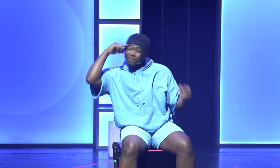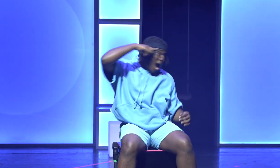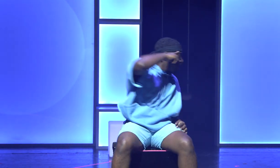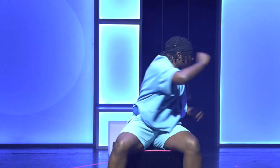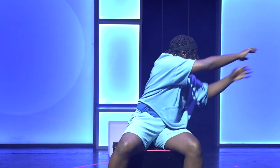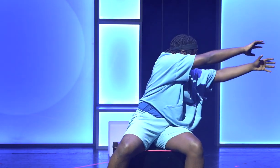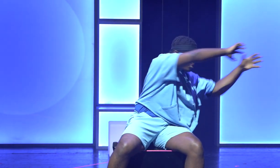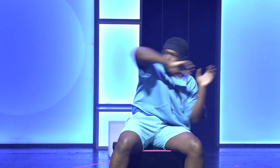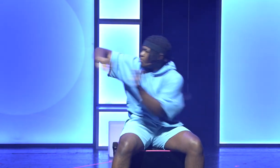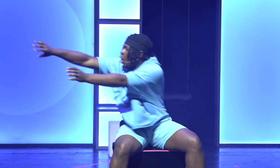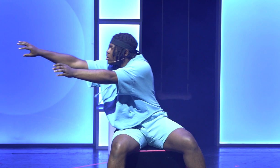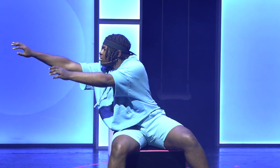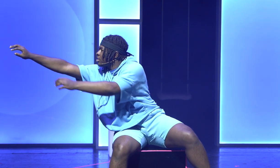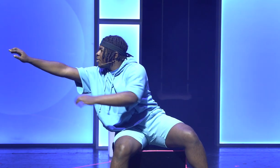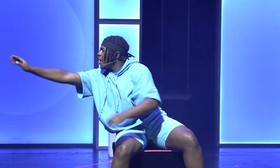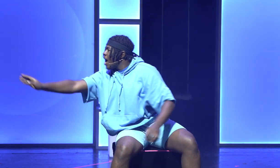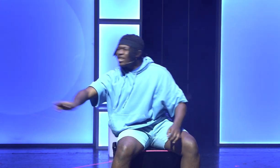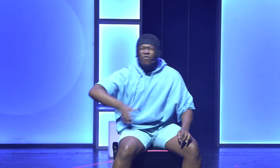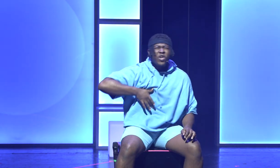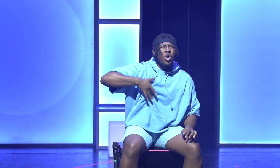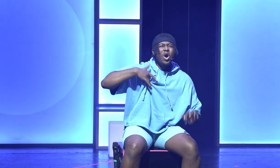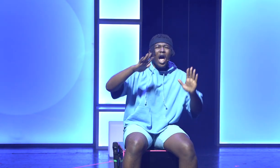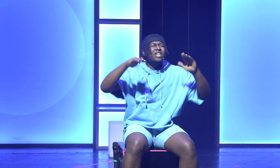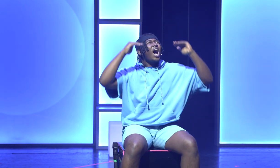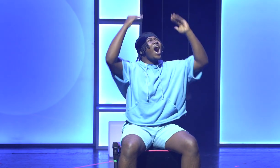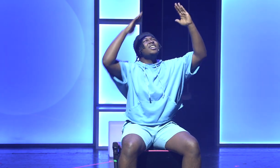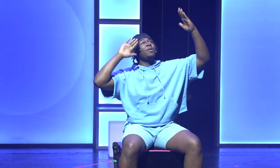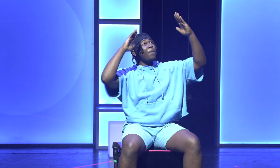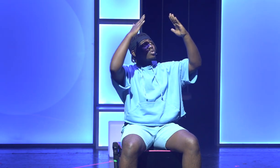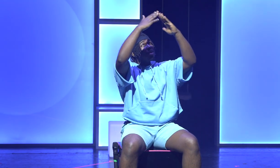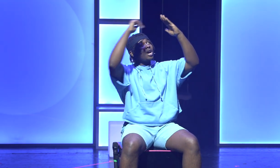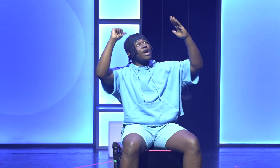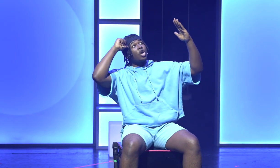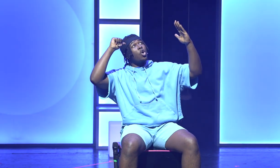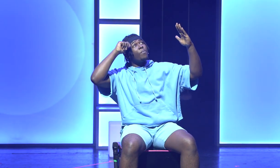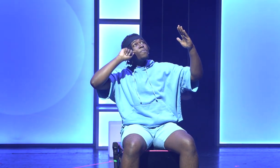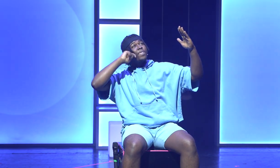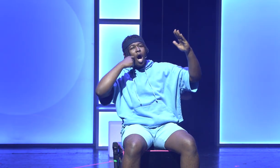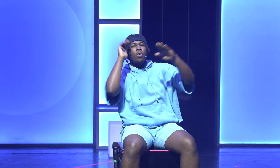My mind can move boulders, and I feel as high as a mountain I know I